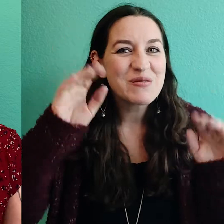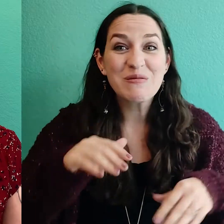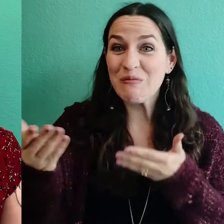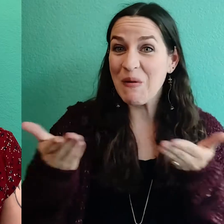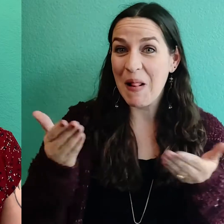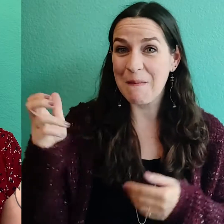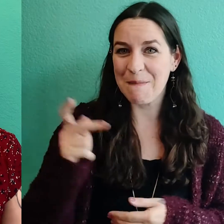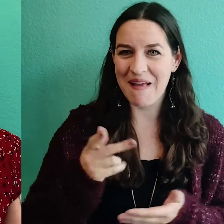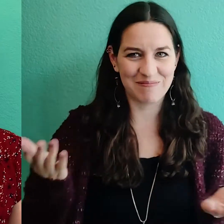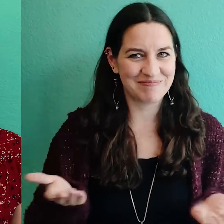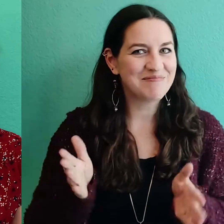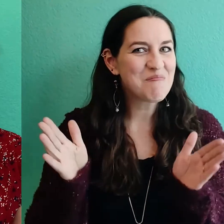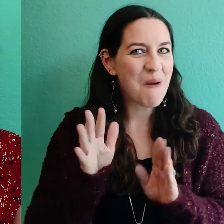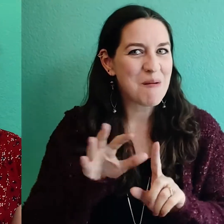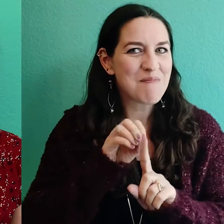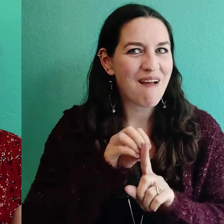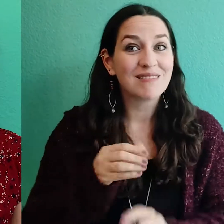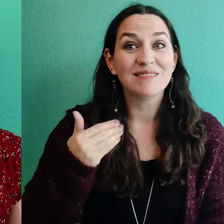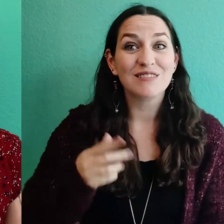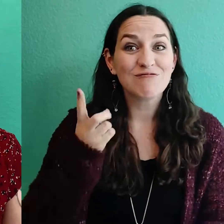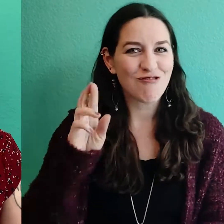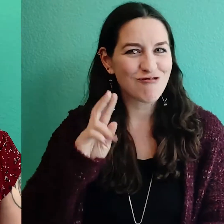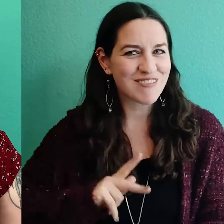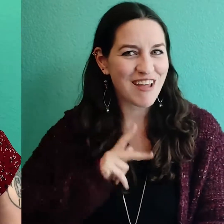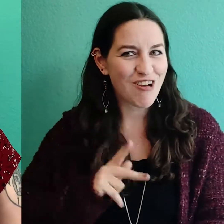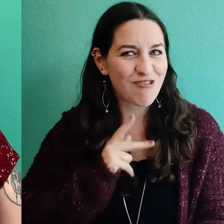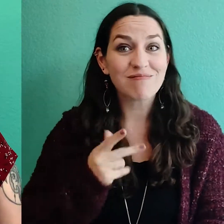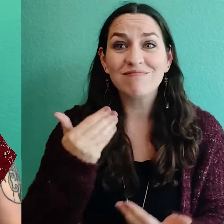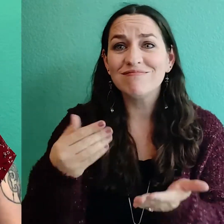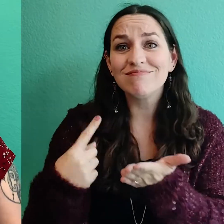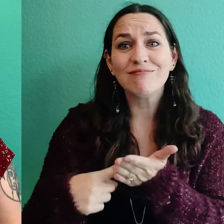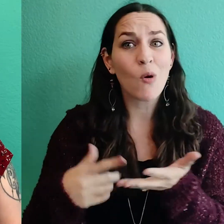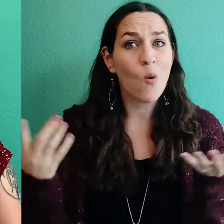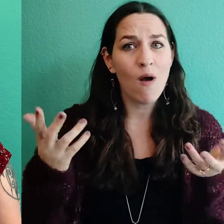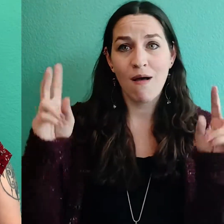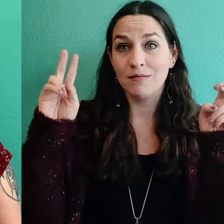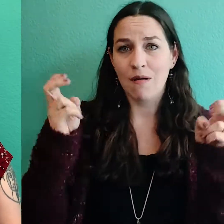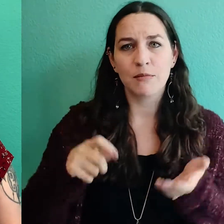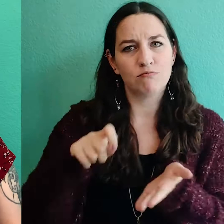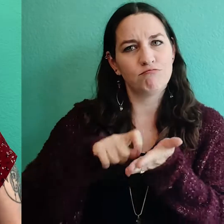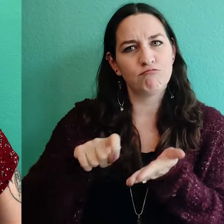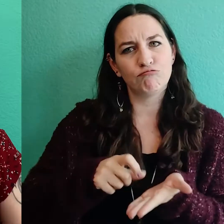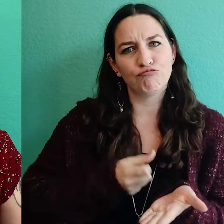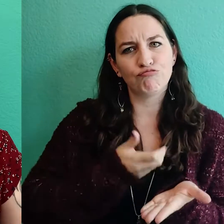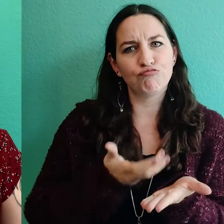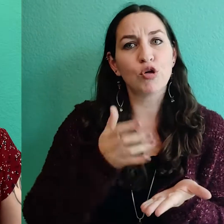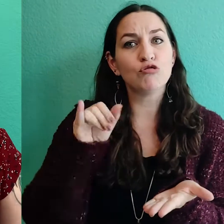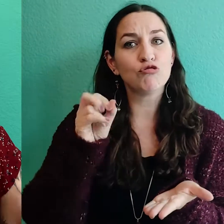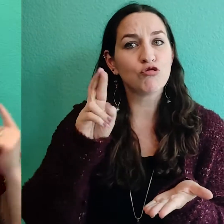Hello and welcome back to Small Bites, I am Dr. Karen McDowell, and I am here today to talk to you about journaling for overthinkers.